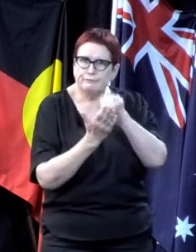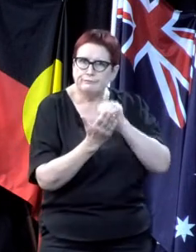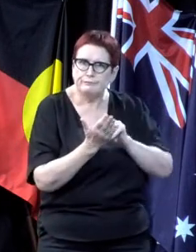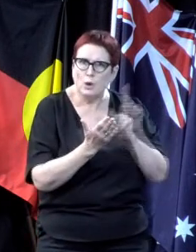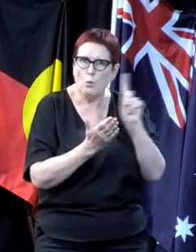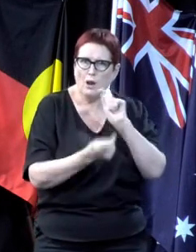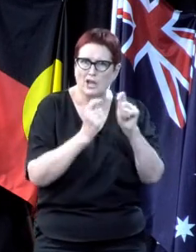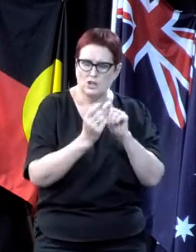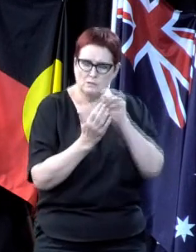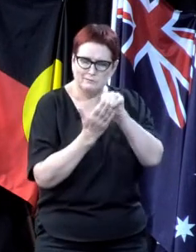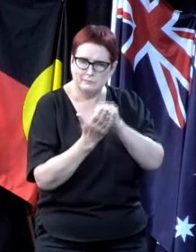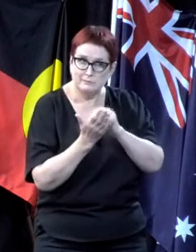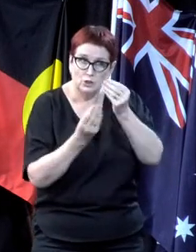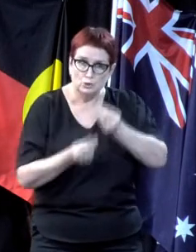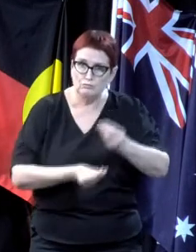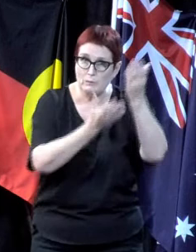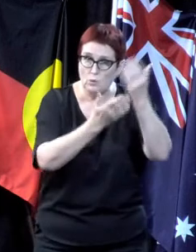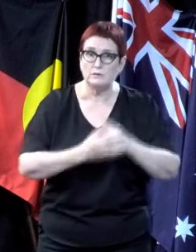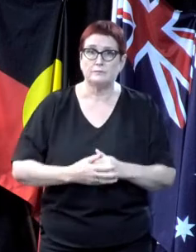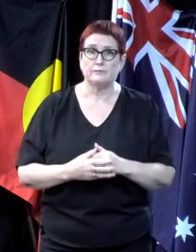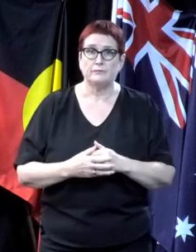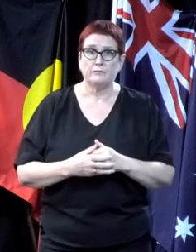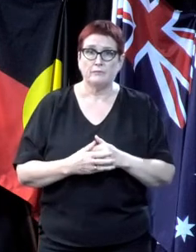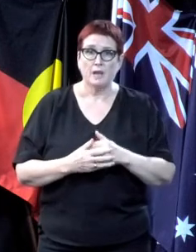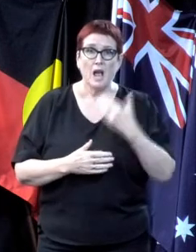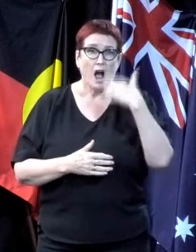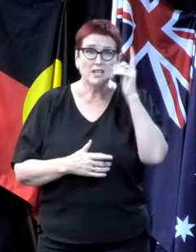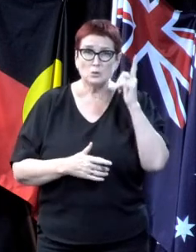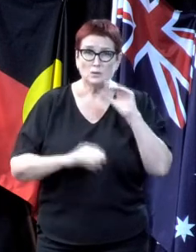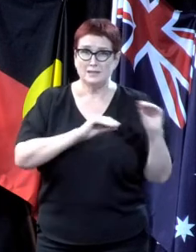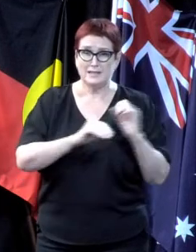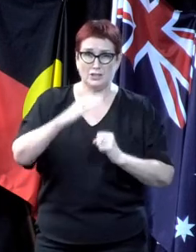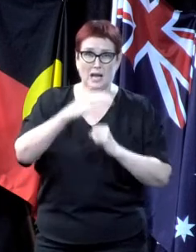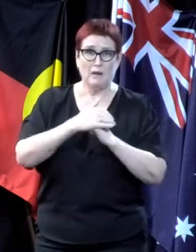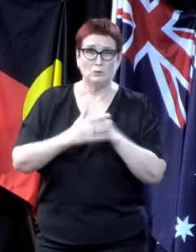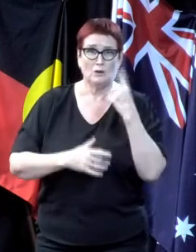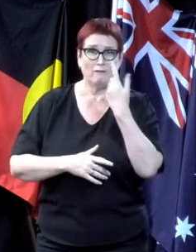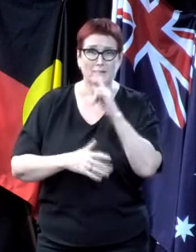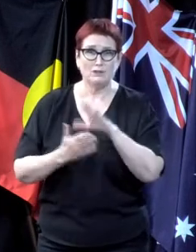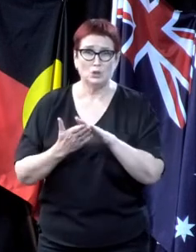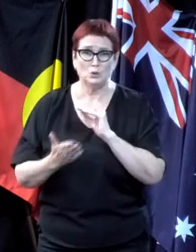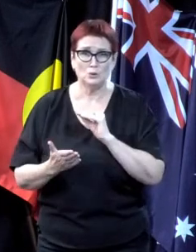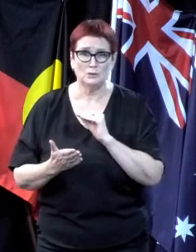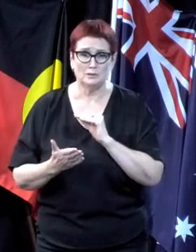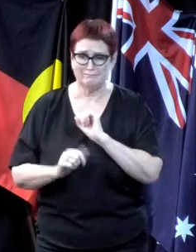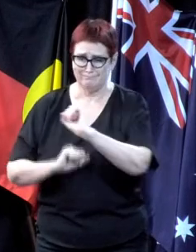High school teachers can teach up to 150 students. Those students are doing a range of different subjects and, therefore,